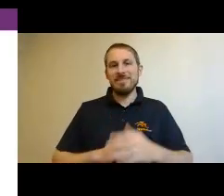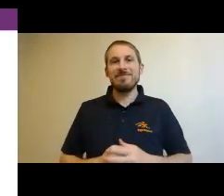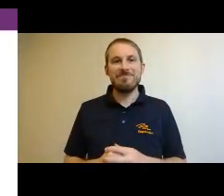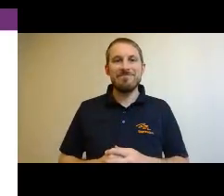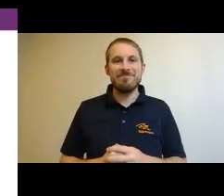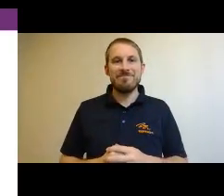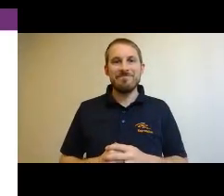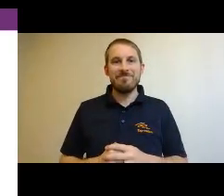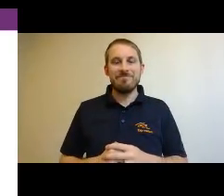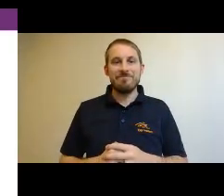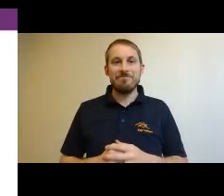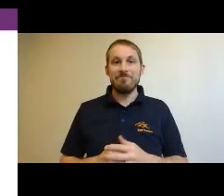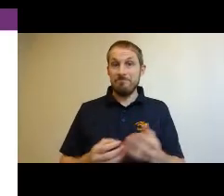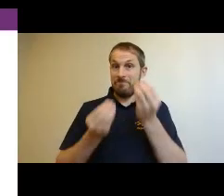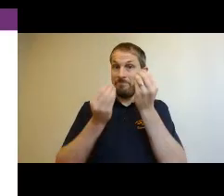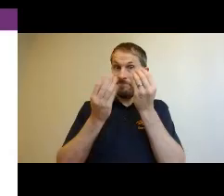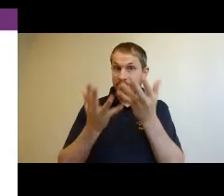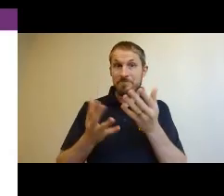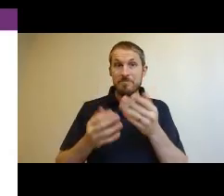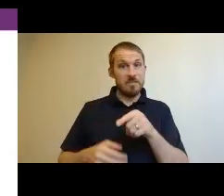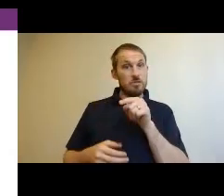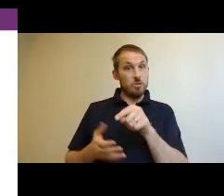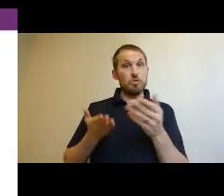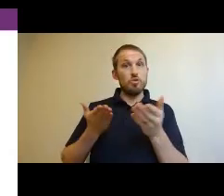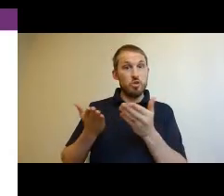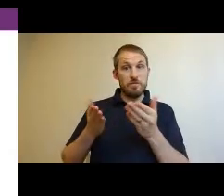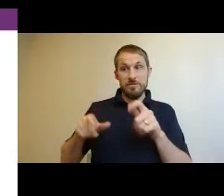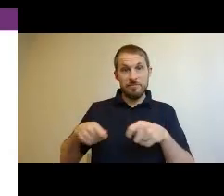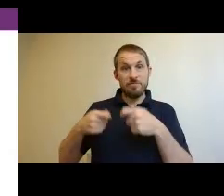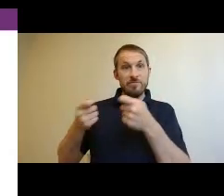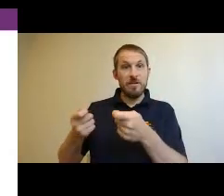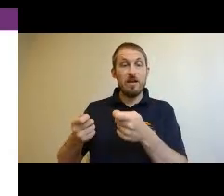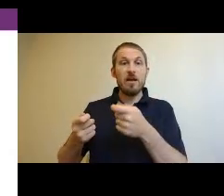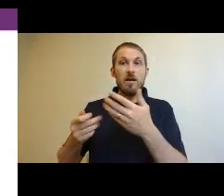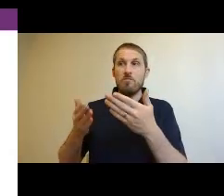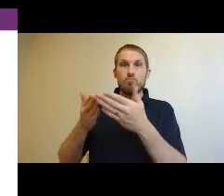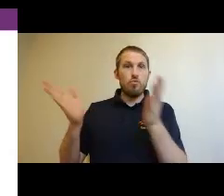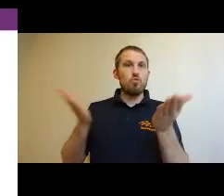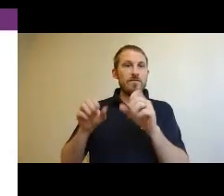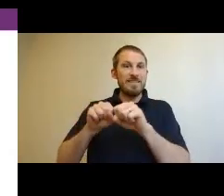Now, these services form part of a broader service system, and they're available to all members of the community.